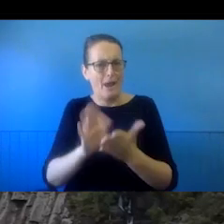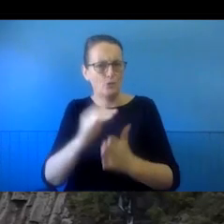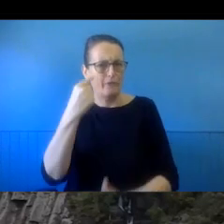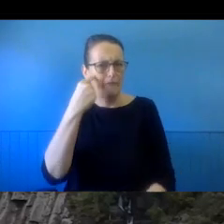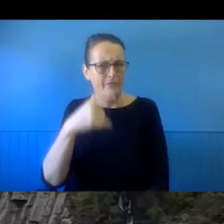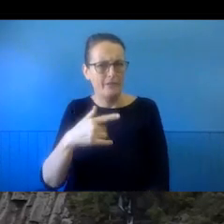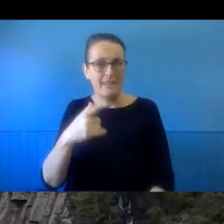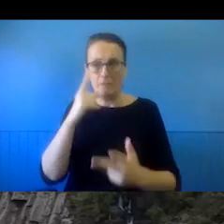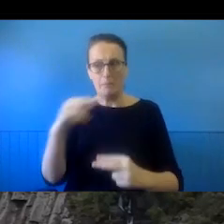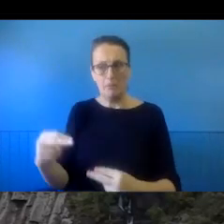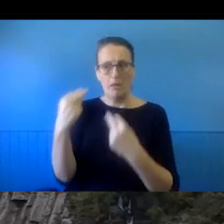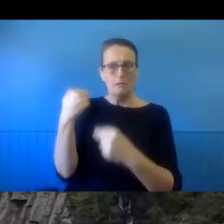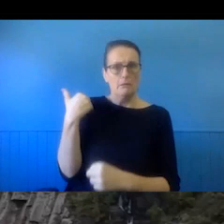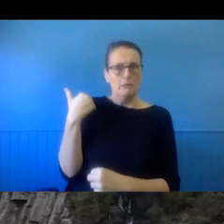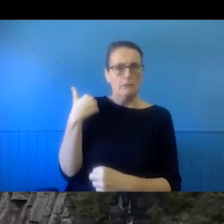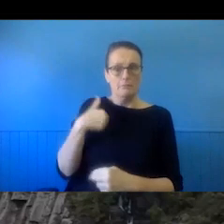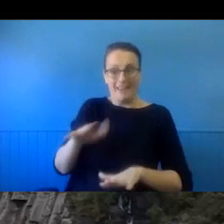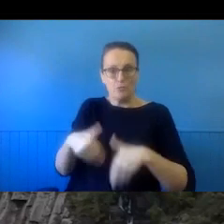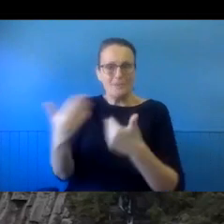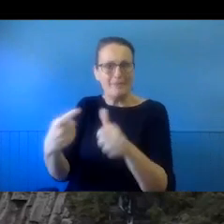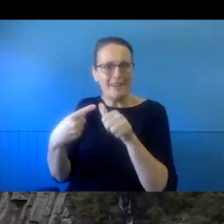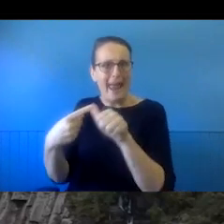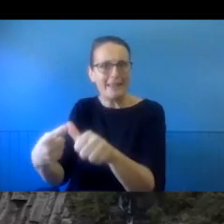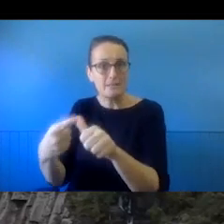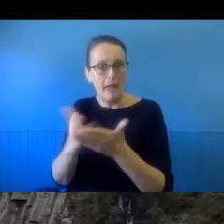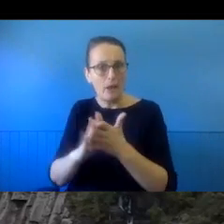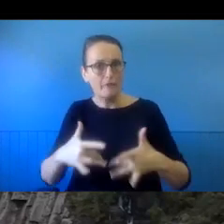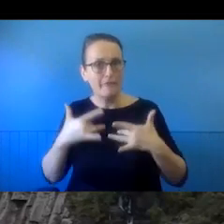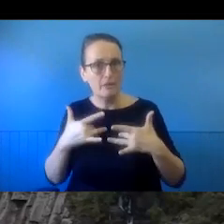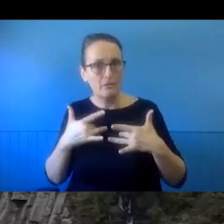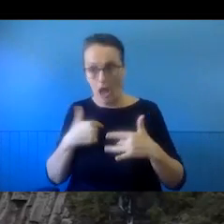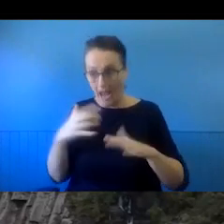for guidance, to provide order, direction and protection? Does it